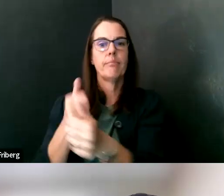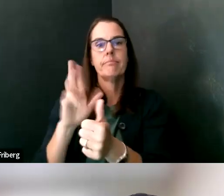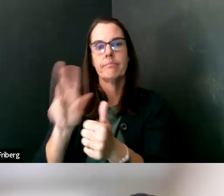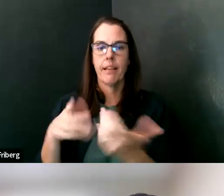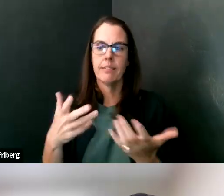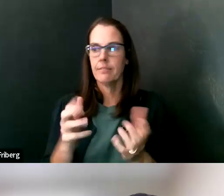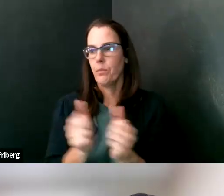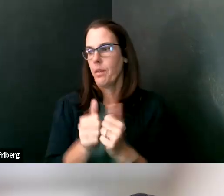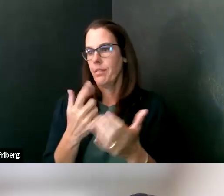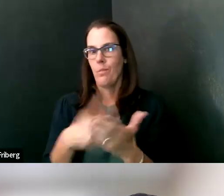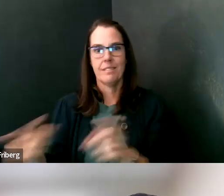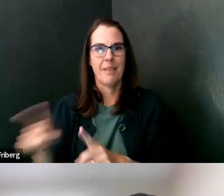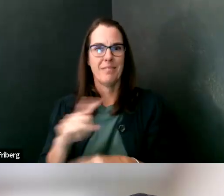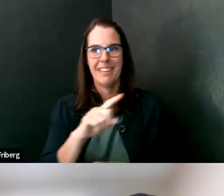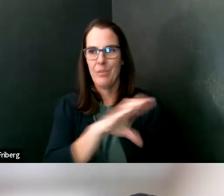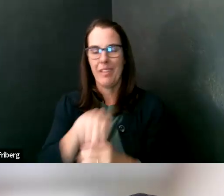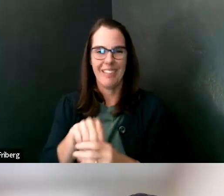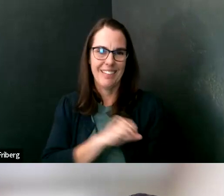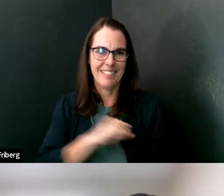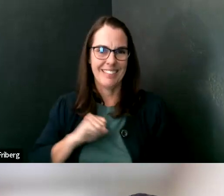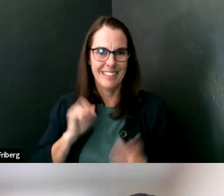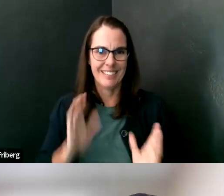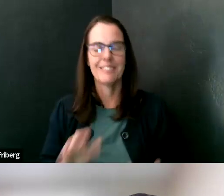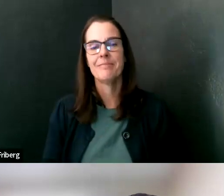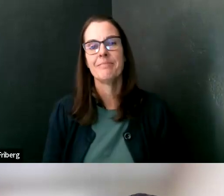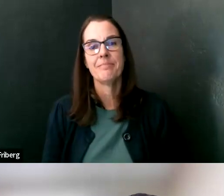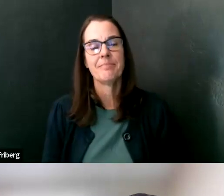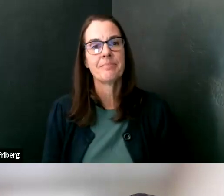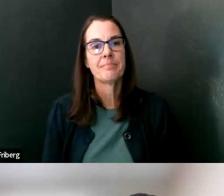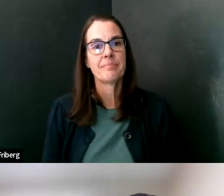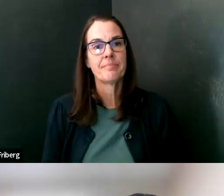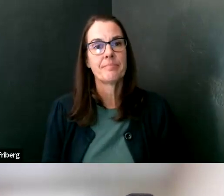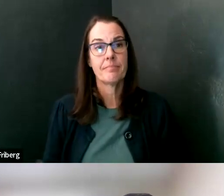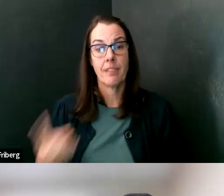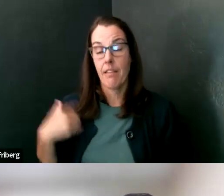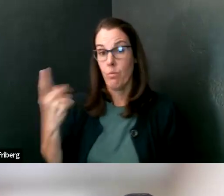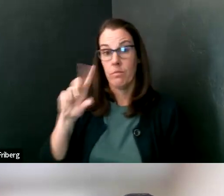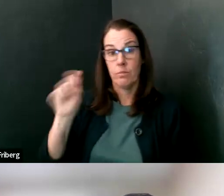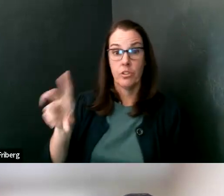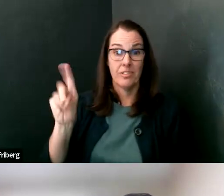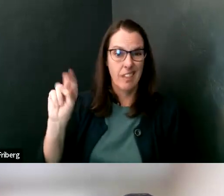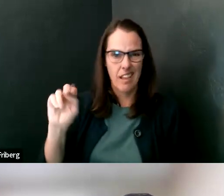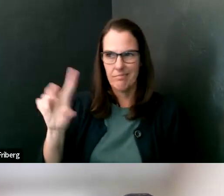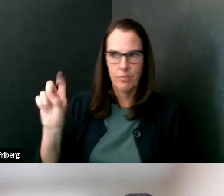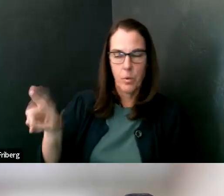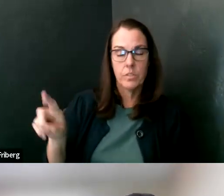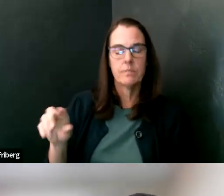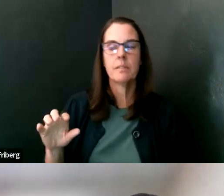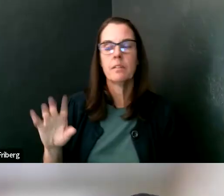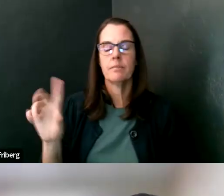Senator Wyden's office. I did have a question. Um and I don't know, you mentioned your first